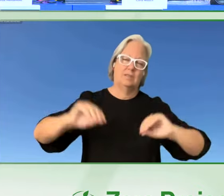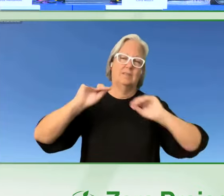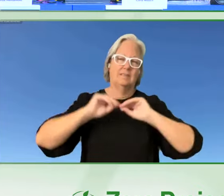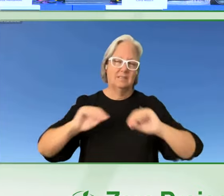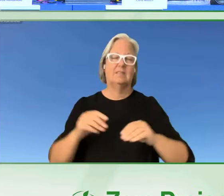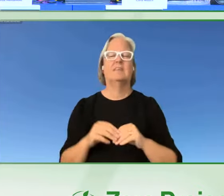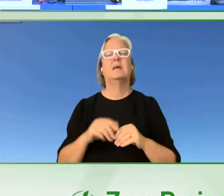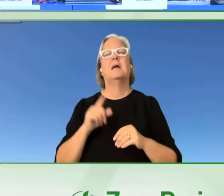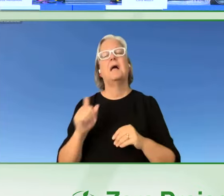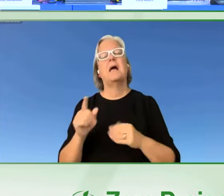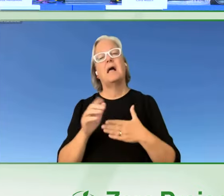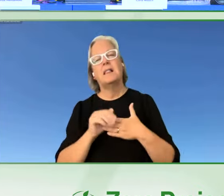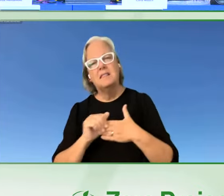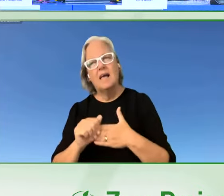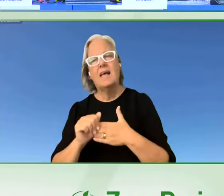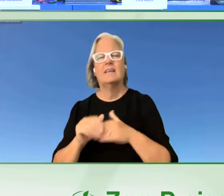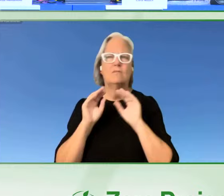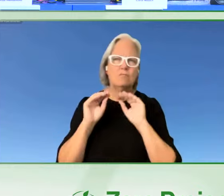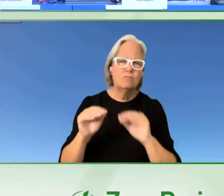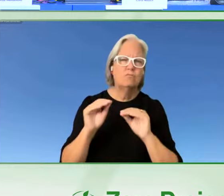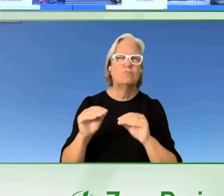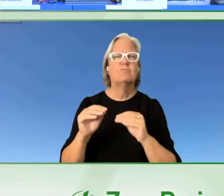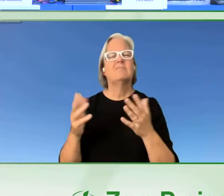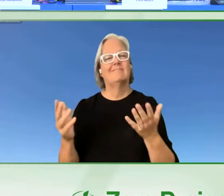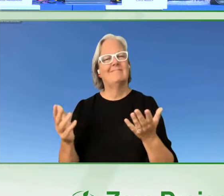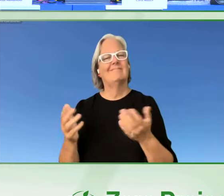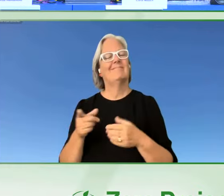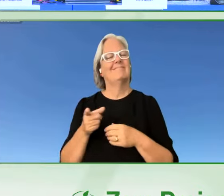Japan, she is also representing the full project.